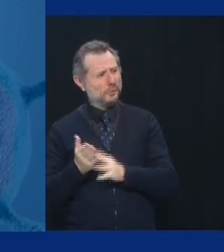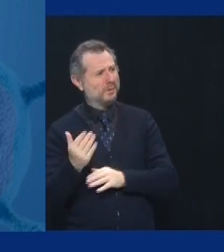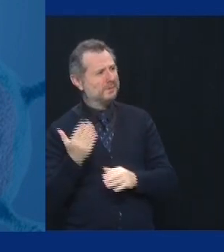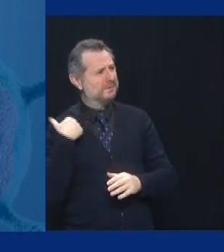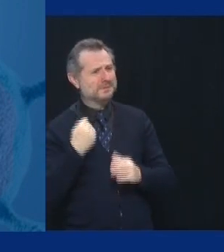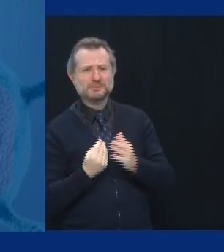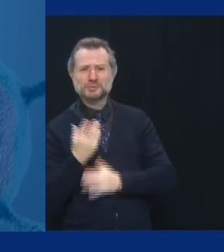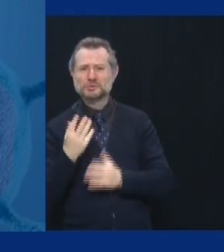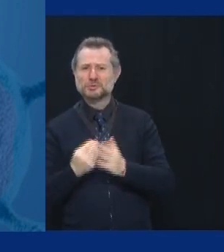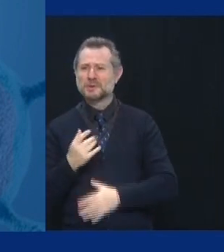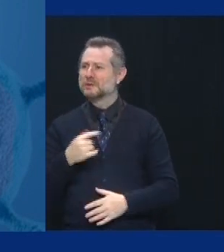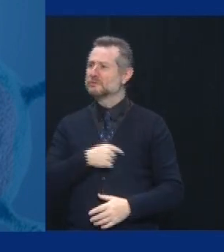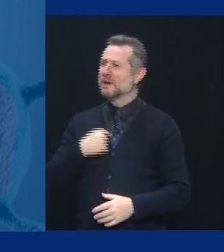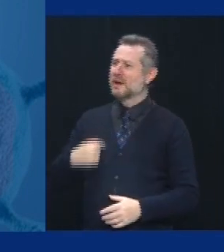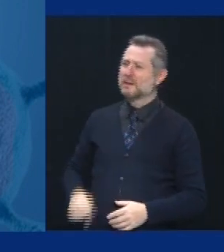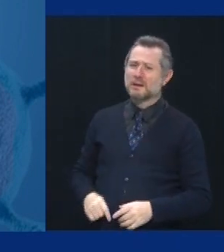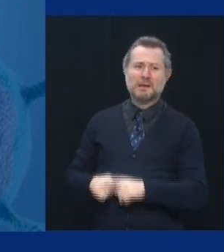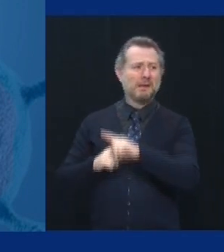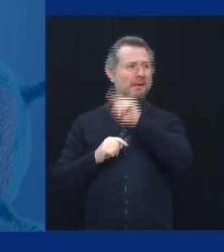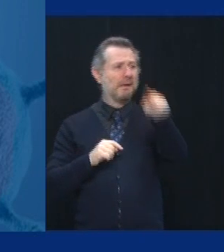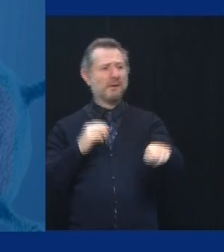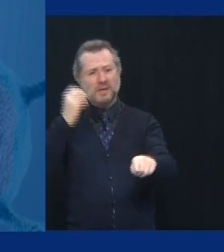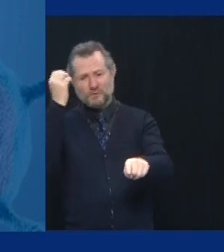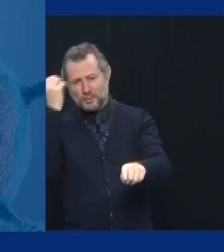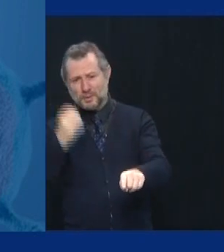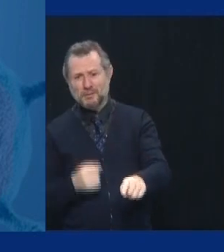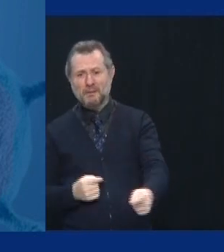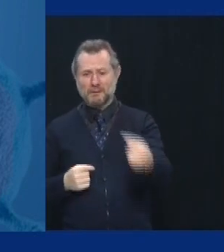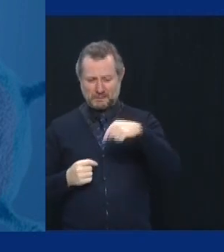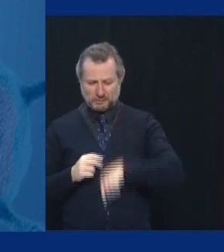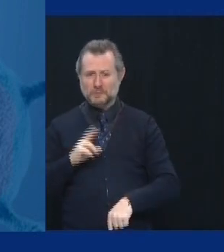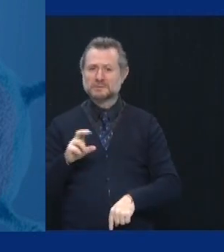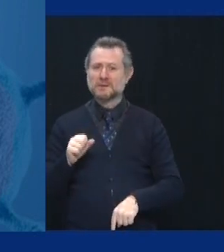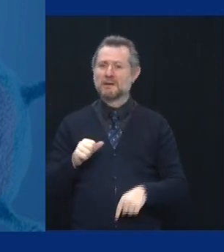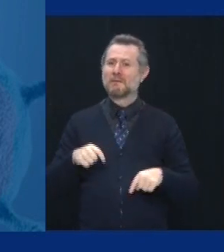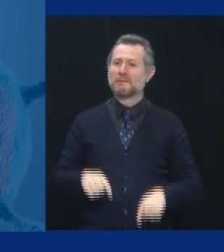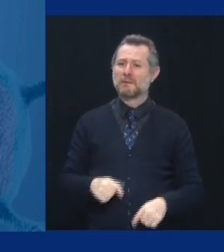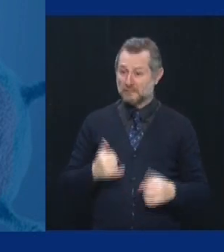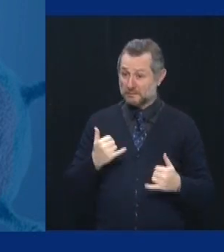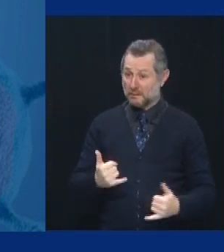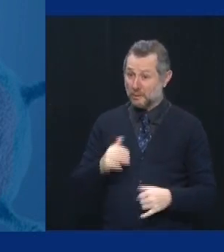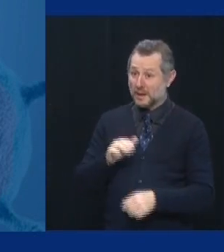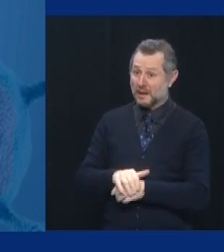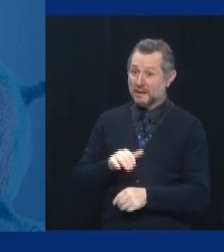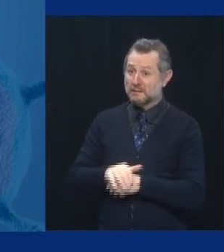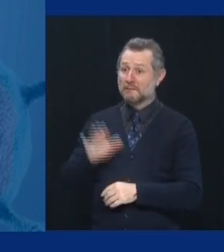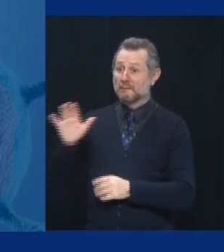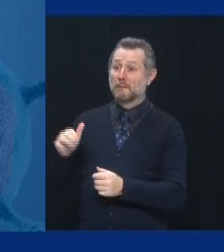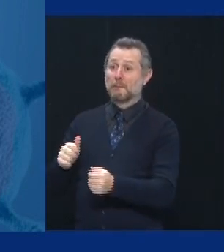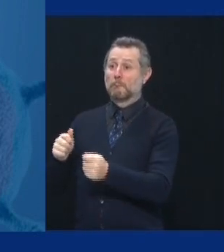FROM COMING HERE? WE WENT THROUGH THIS LAST SPRING. CHINA, TO EUROPE. TO THE UNITED STATES.